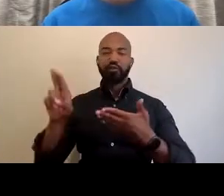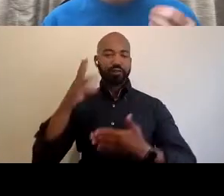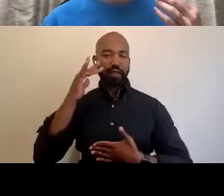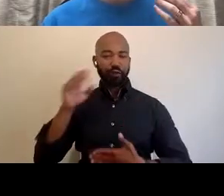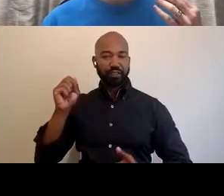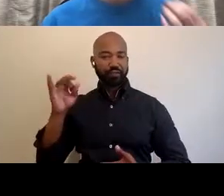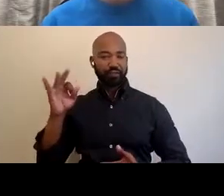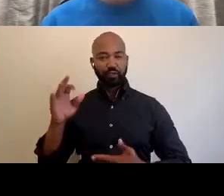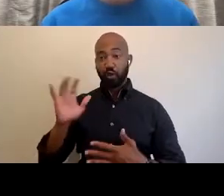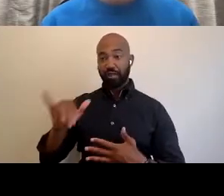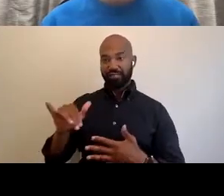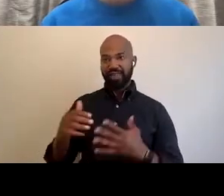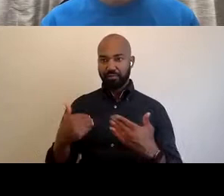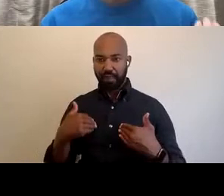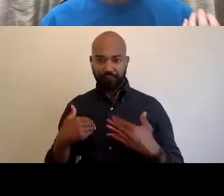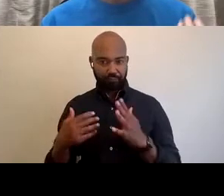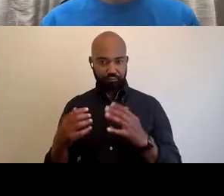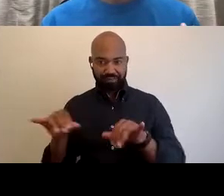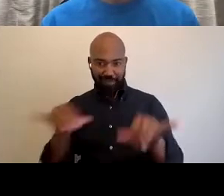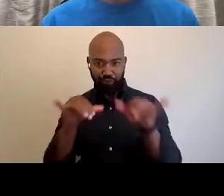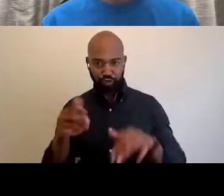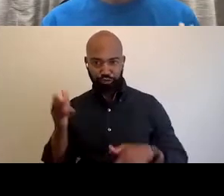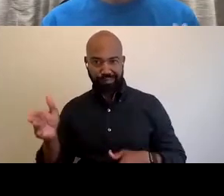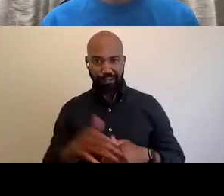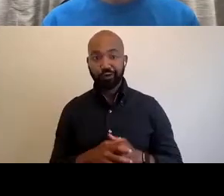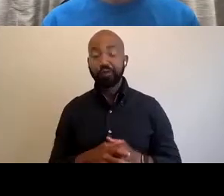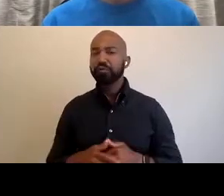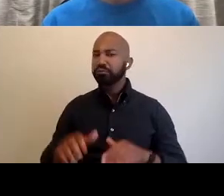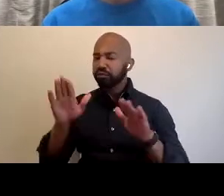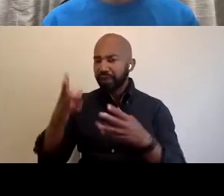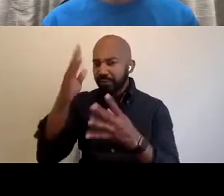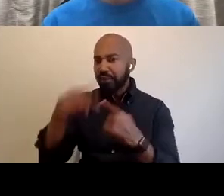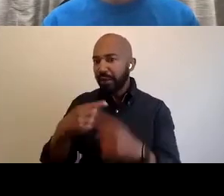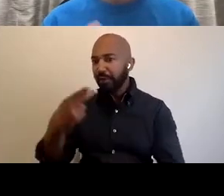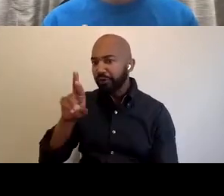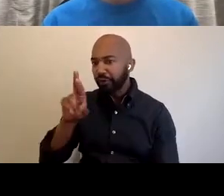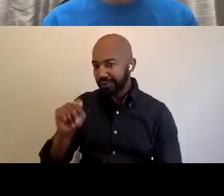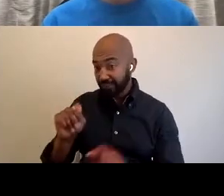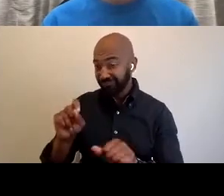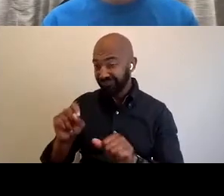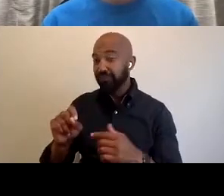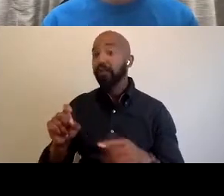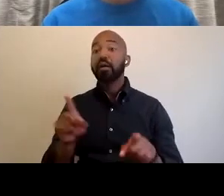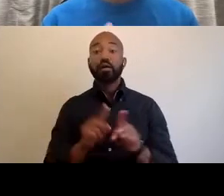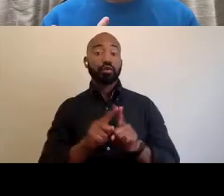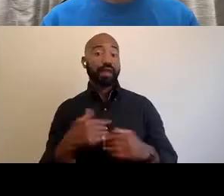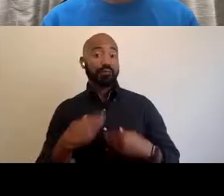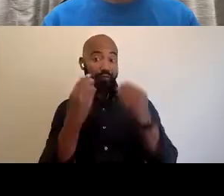It provides a lot of information not only about hormone replacement therapy, but it also provides information for both prescribers